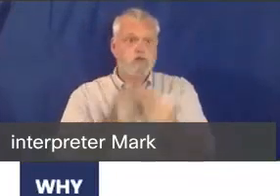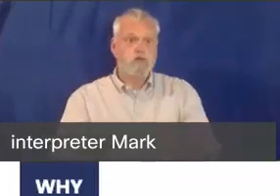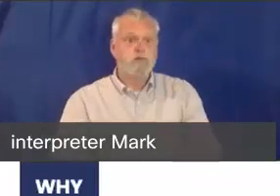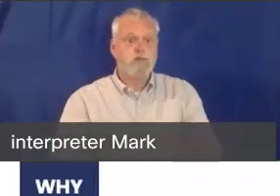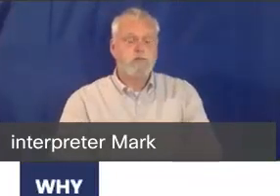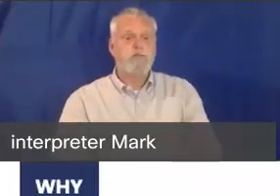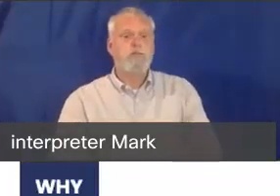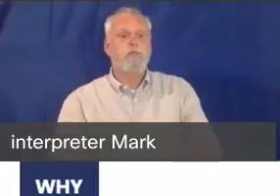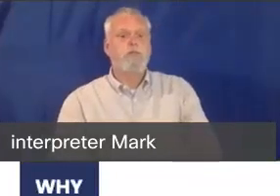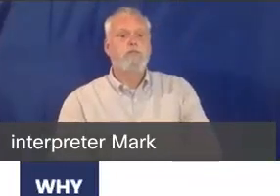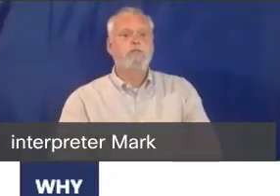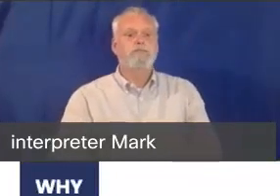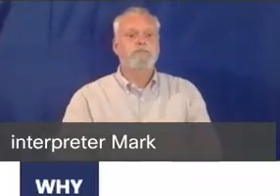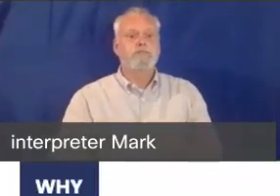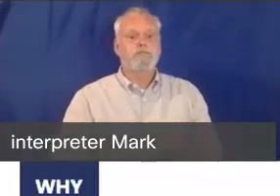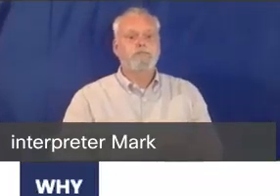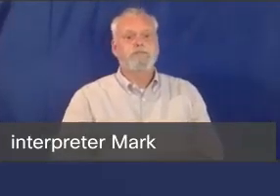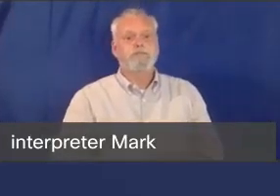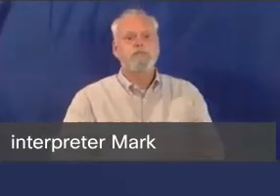Our, if we could just go forward to slides.